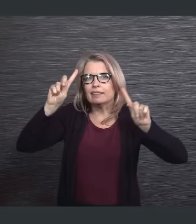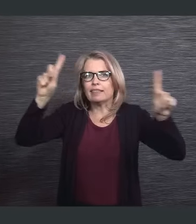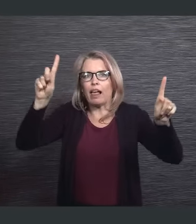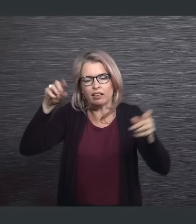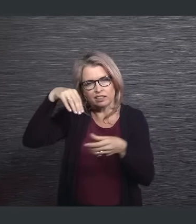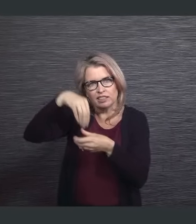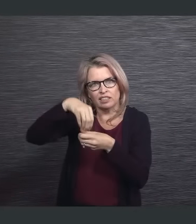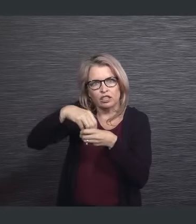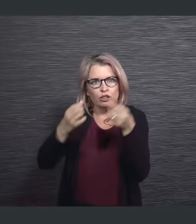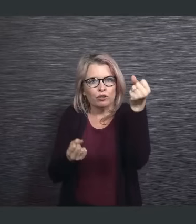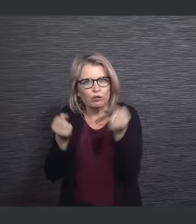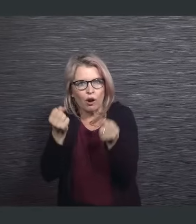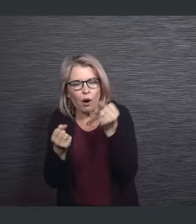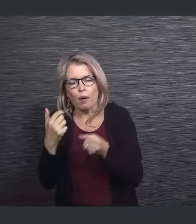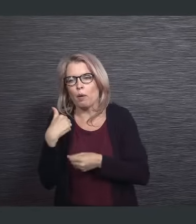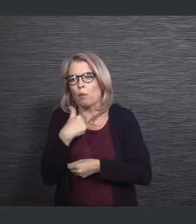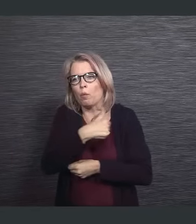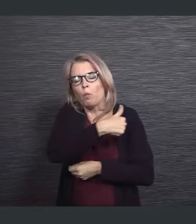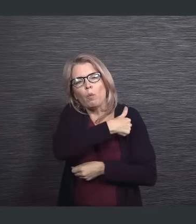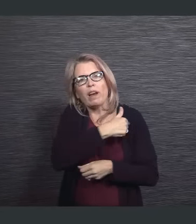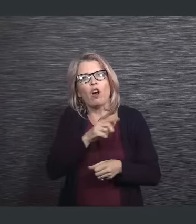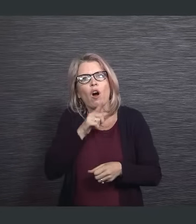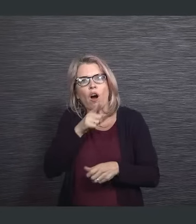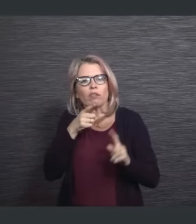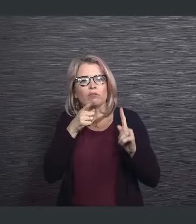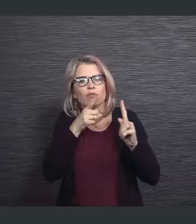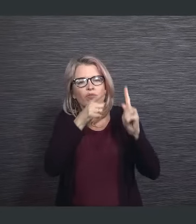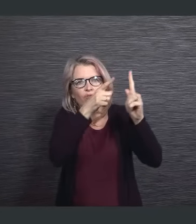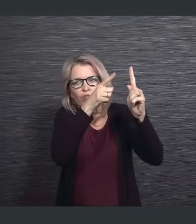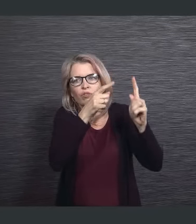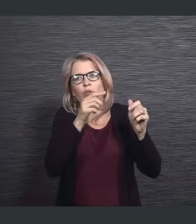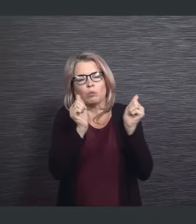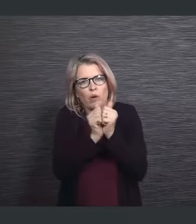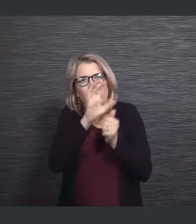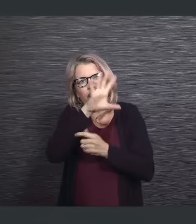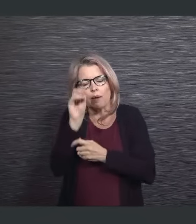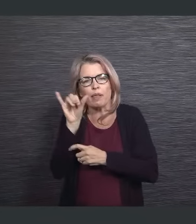And we are on this journey with companies like Sony.